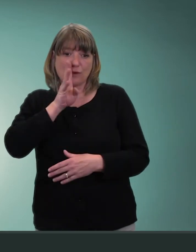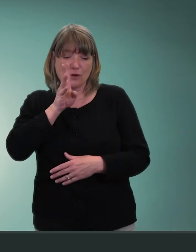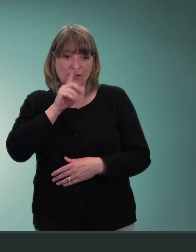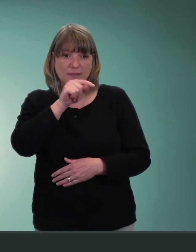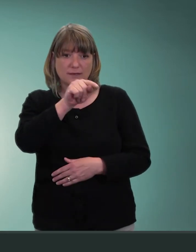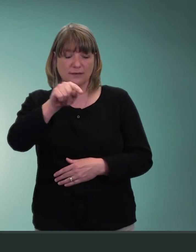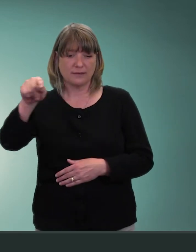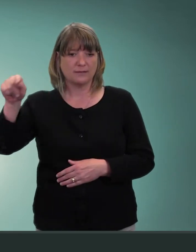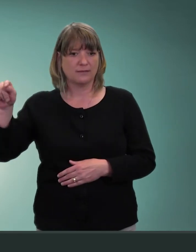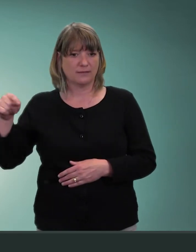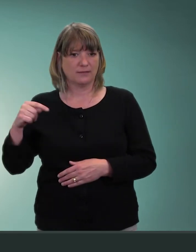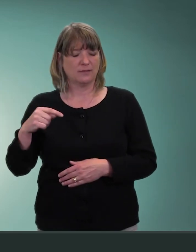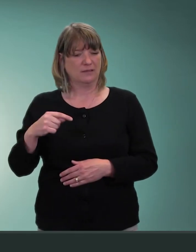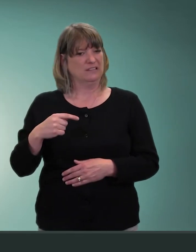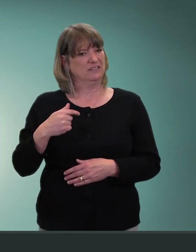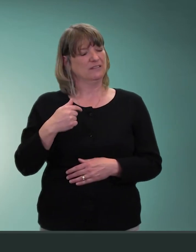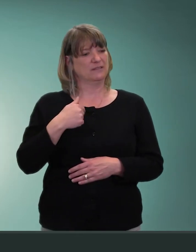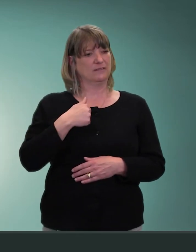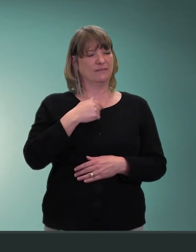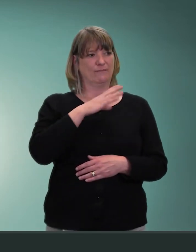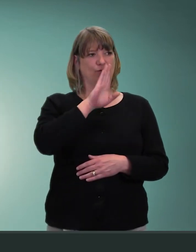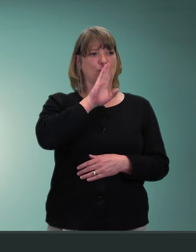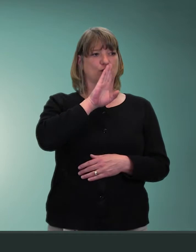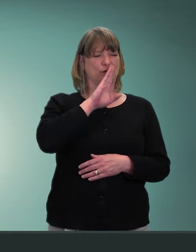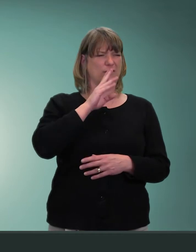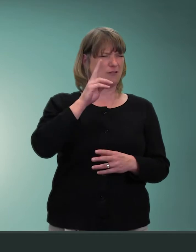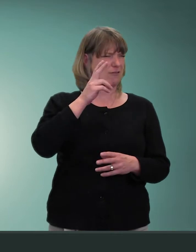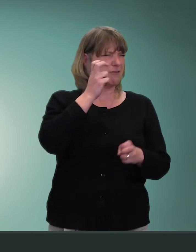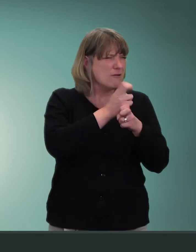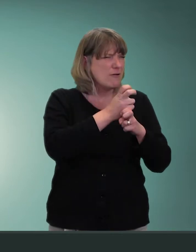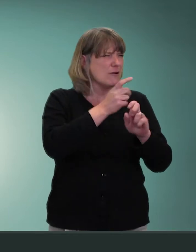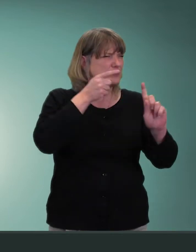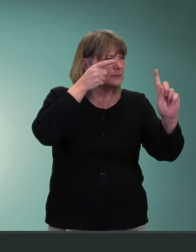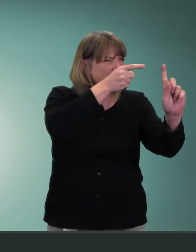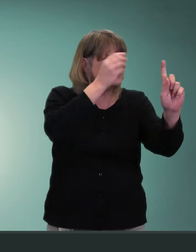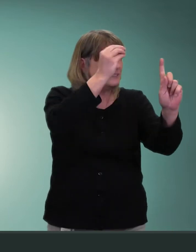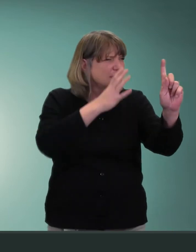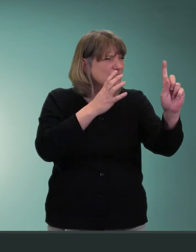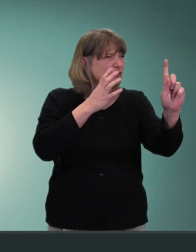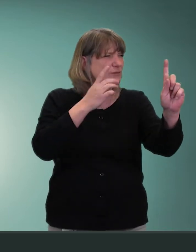that are talking, and it is very frustrating and hard to hear the teacher when other students